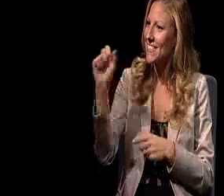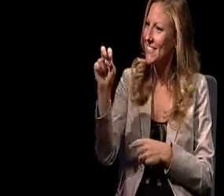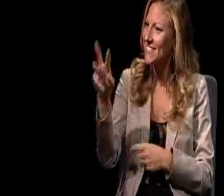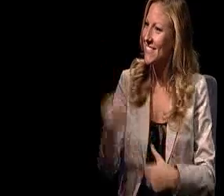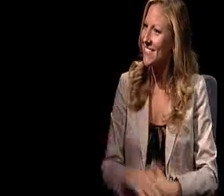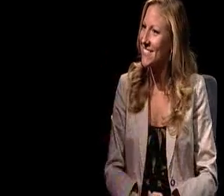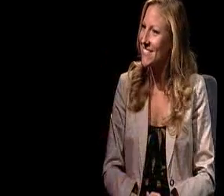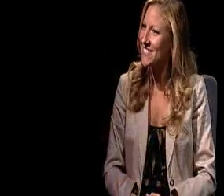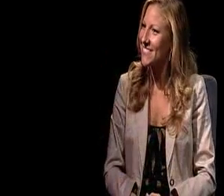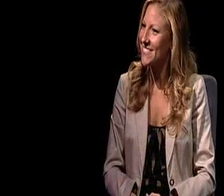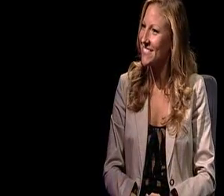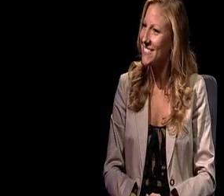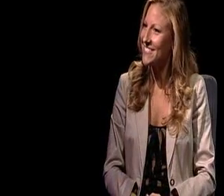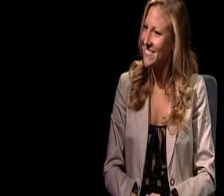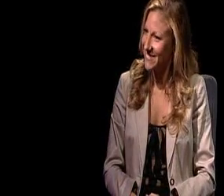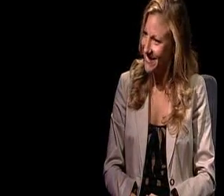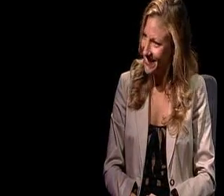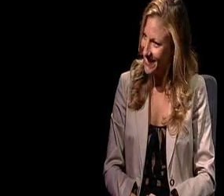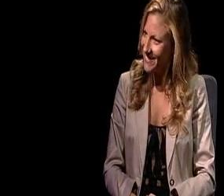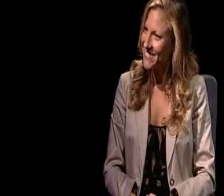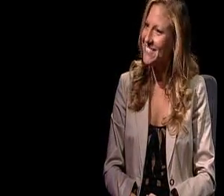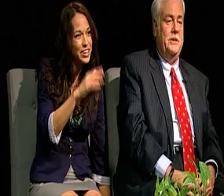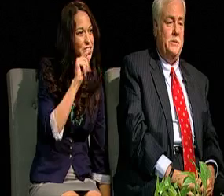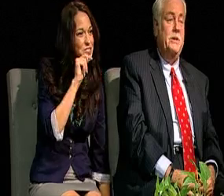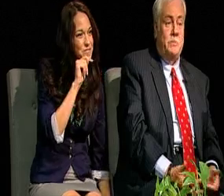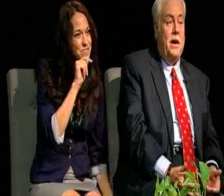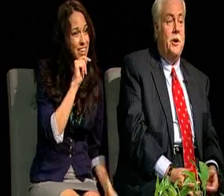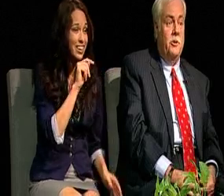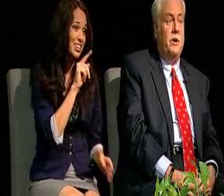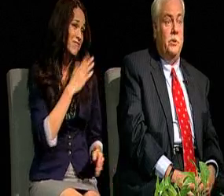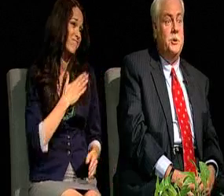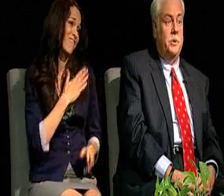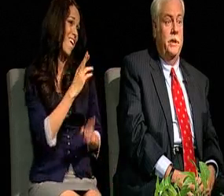Welcome to ACCESS News! Well, thank you, Tamara. It's my honor and great pleasure